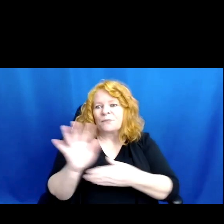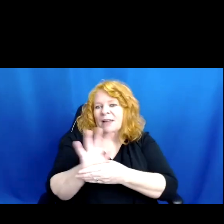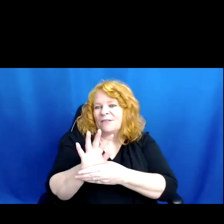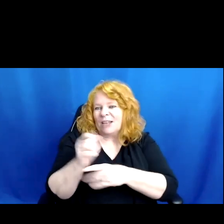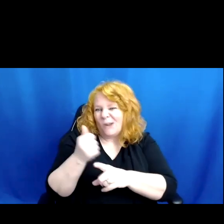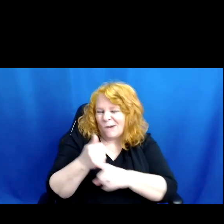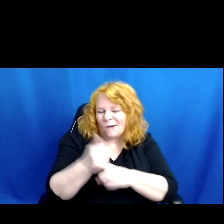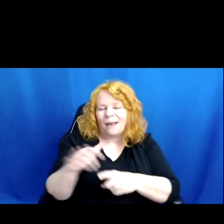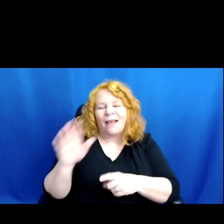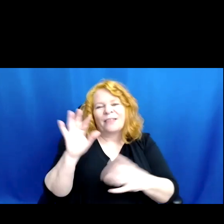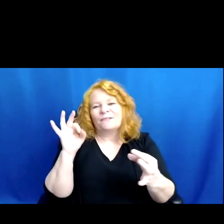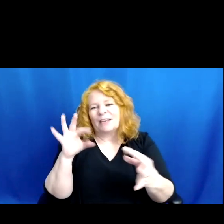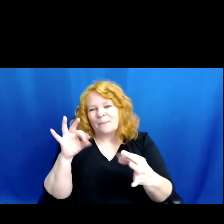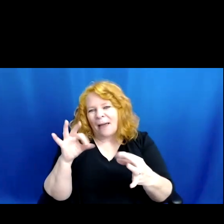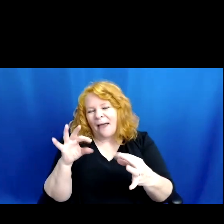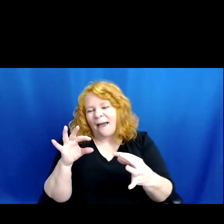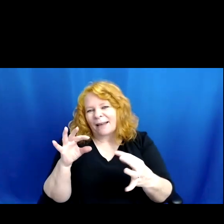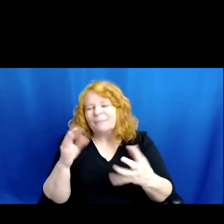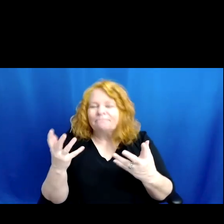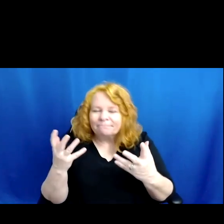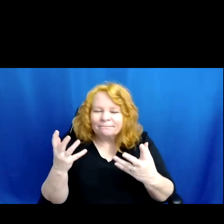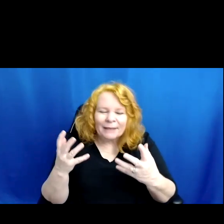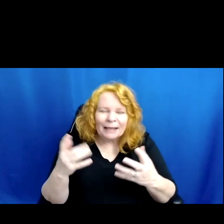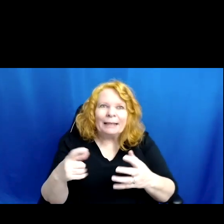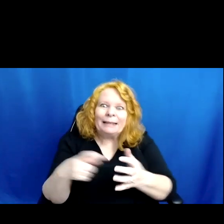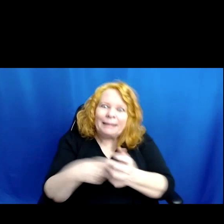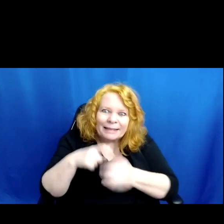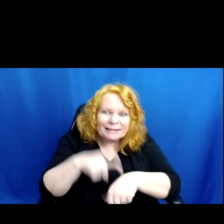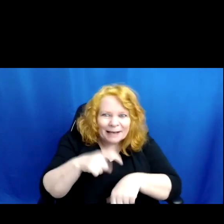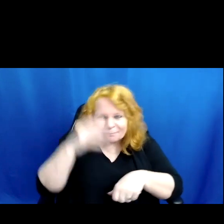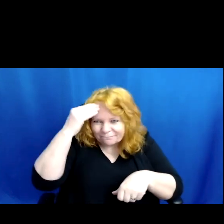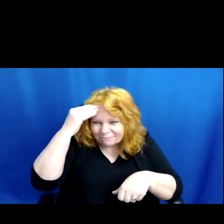And again this takes a while. It's a few weeks in before we get this feedback.